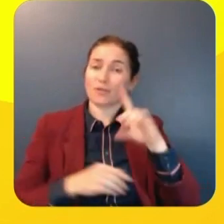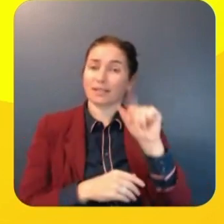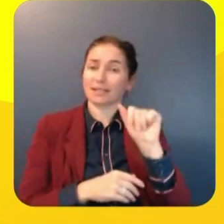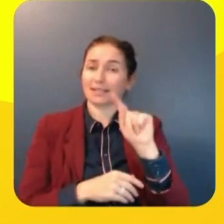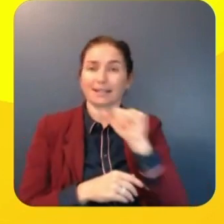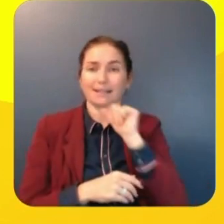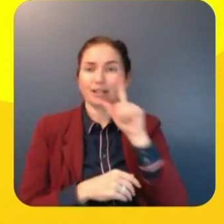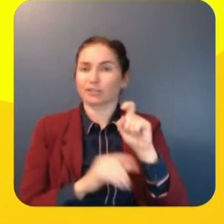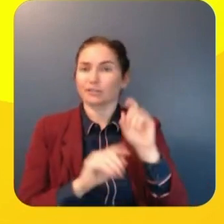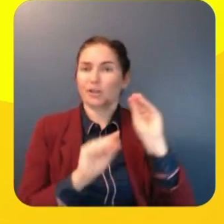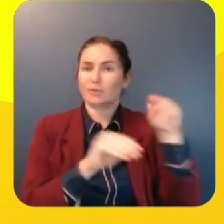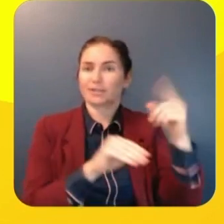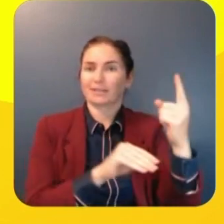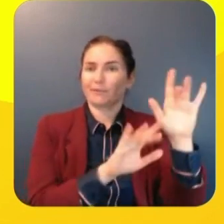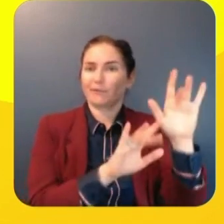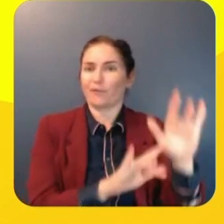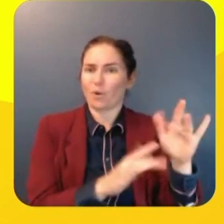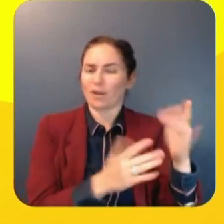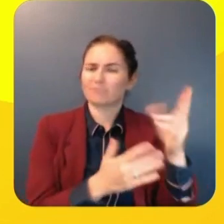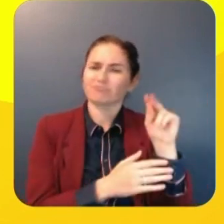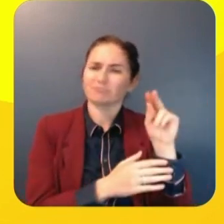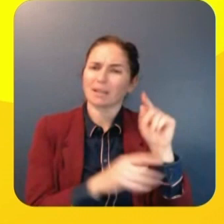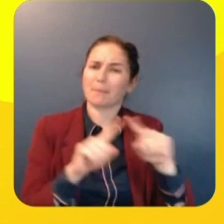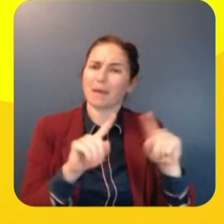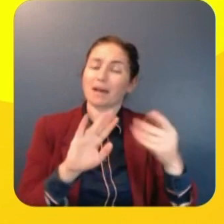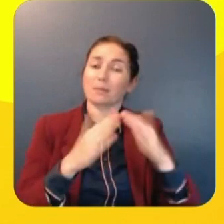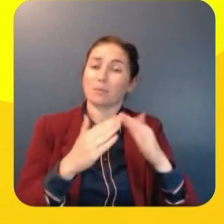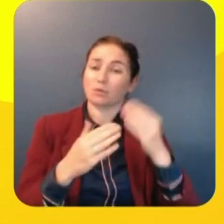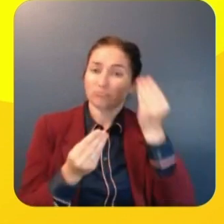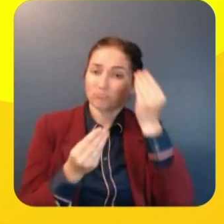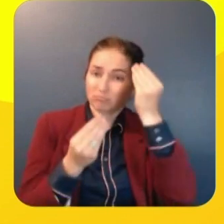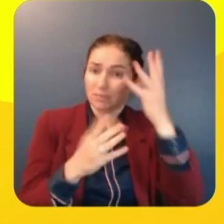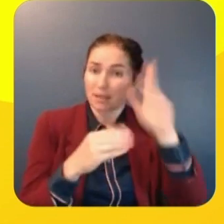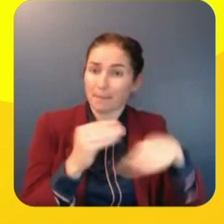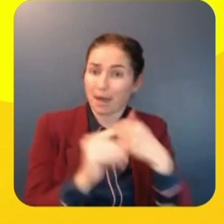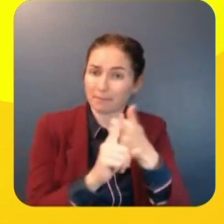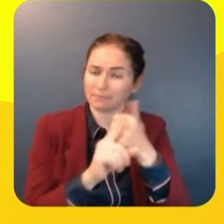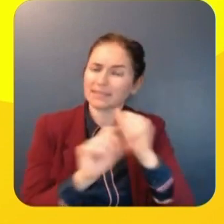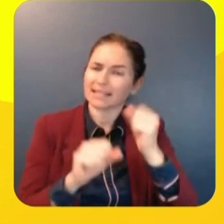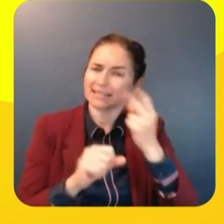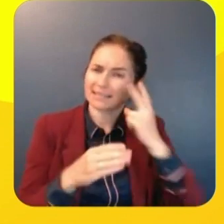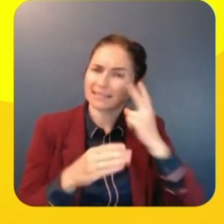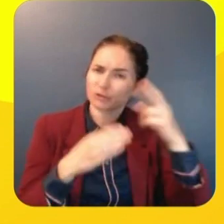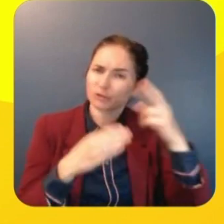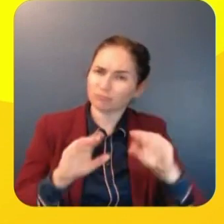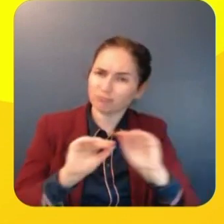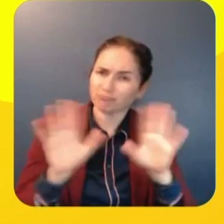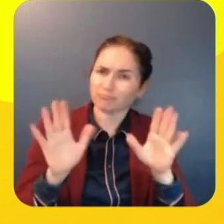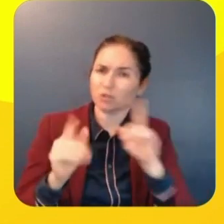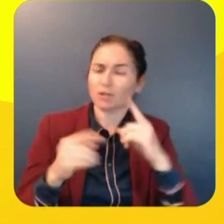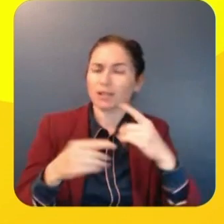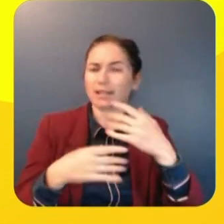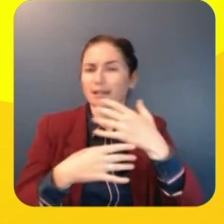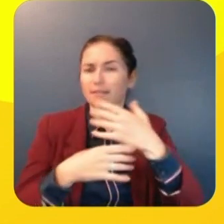but that communities who provide information about themselves are able to see the results and then aggregate, anonymized in non attributed way.